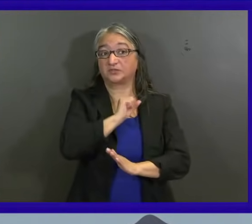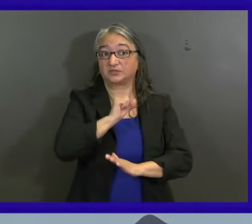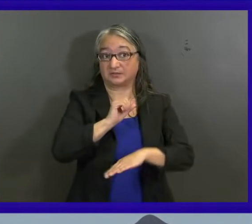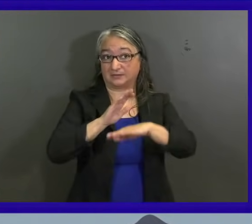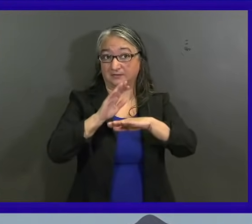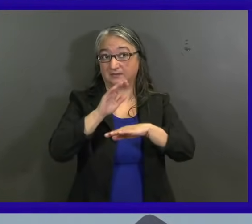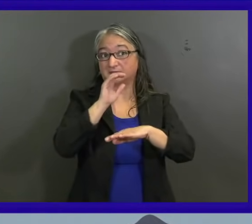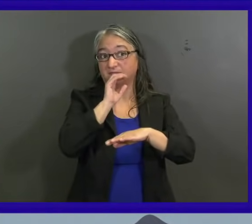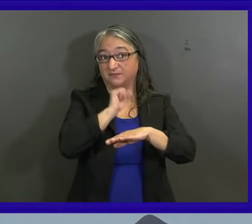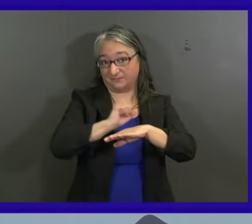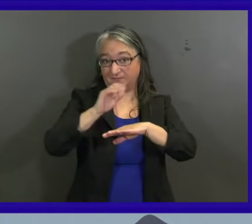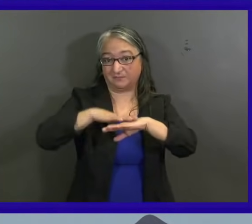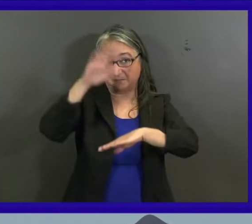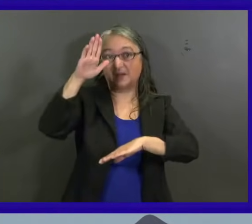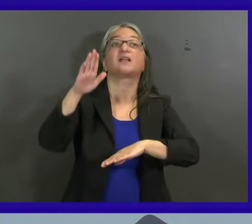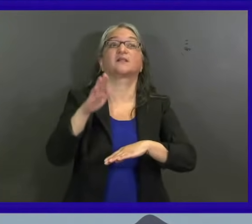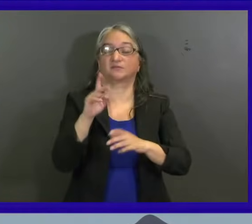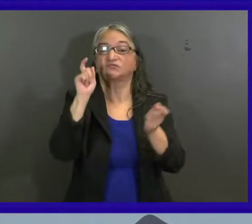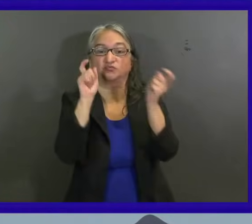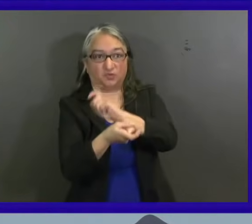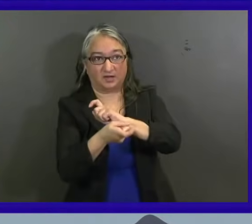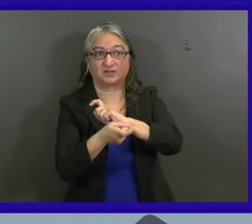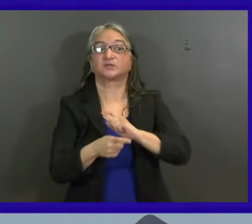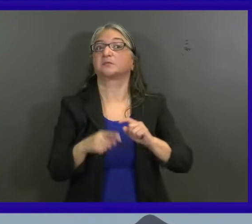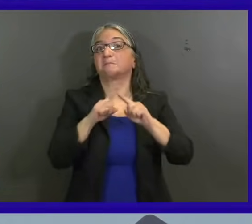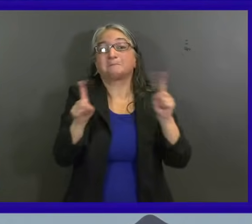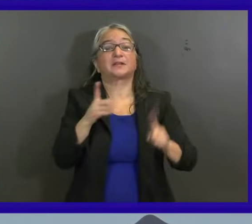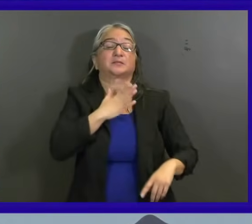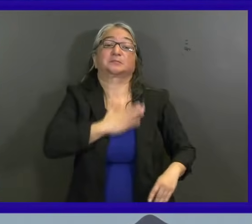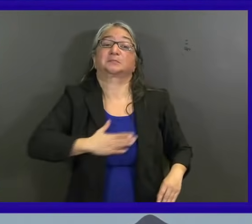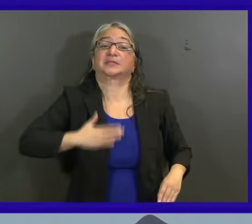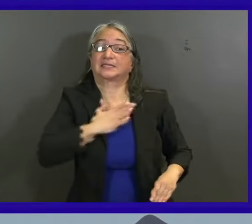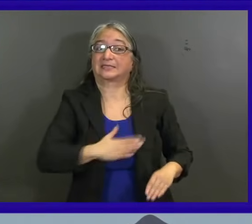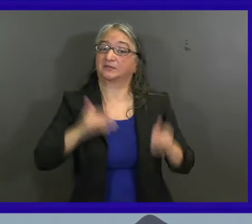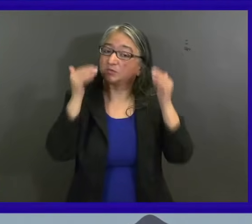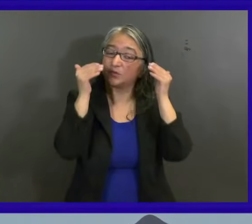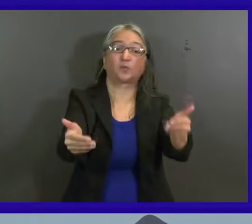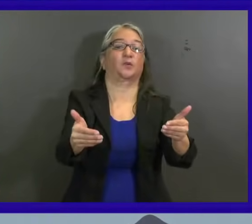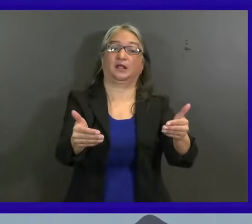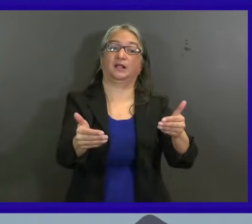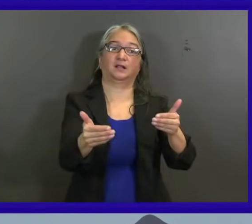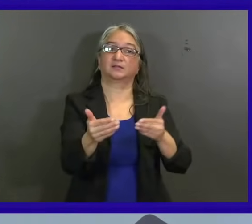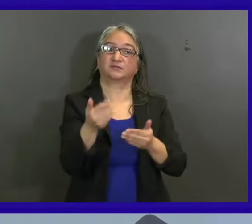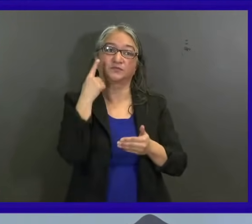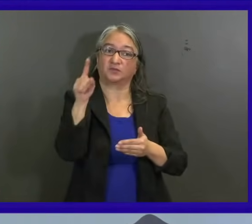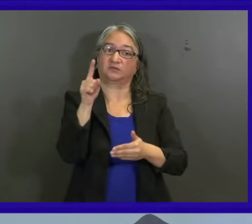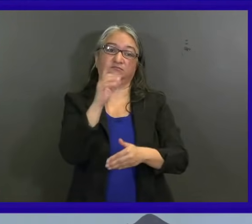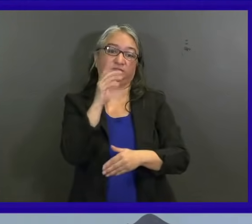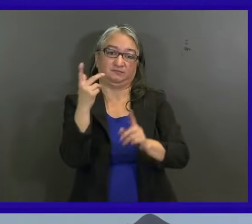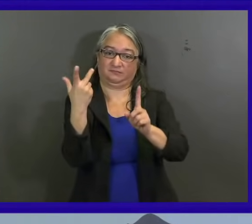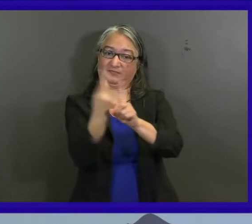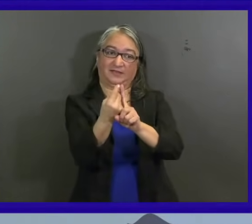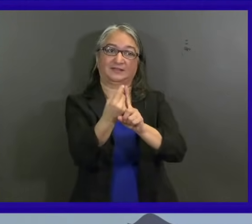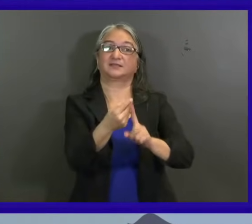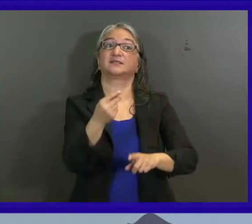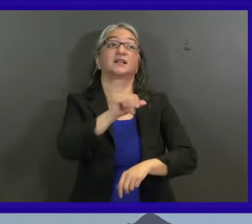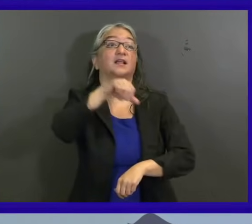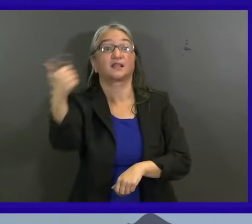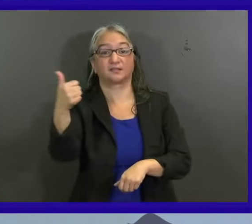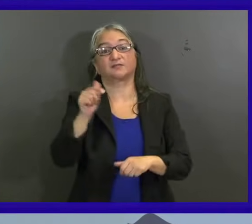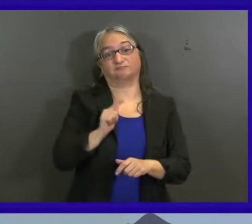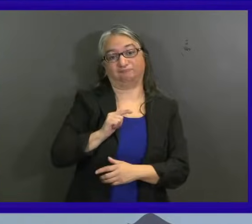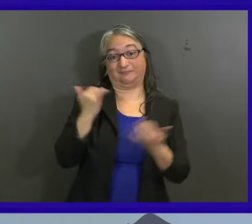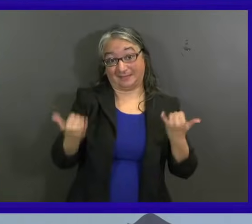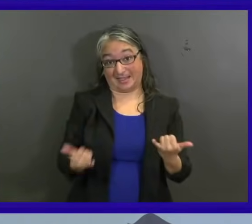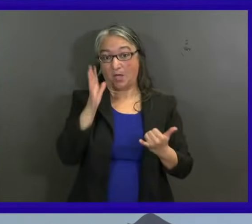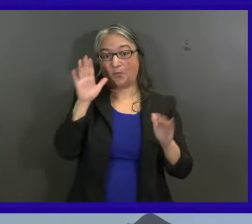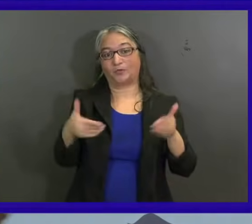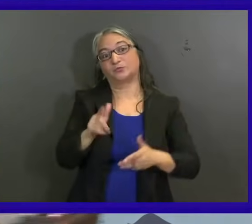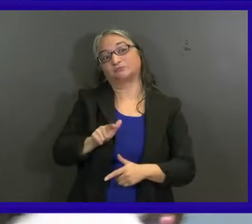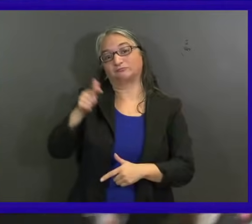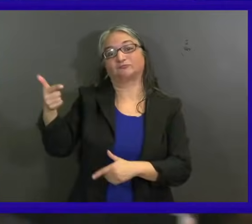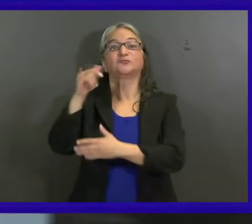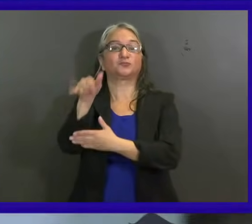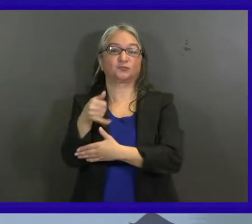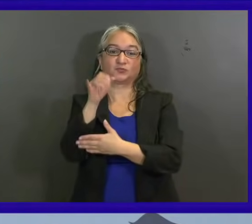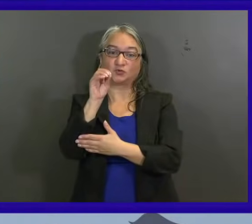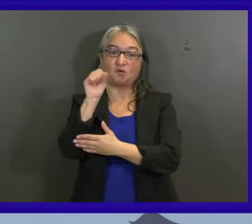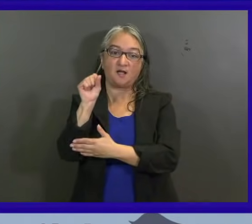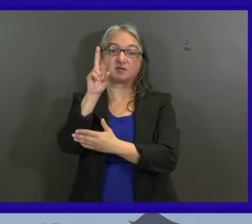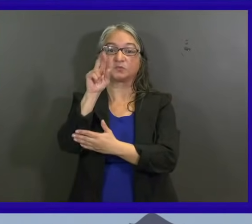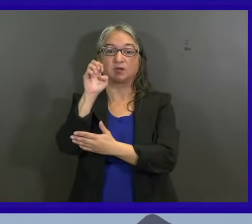over to dr reimer to provide an update from the vaccination implementation task force dr reimer